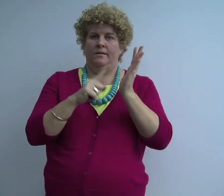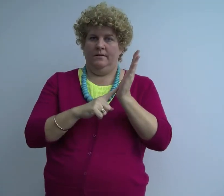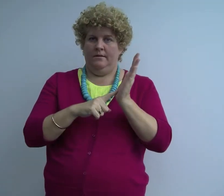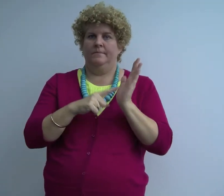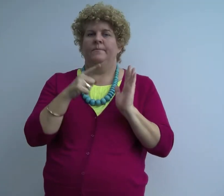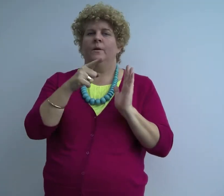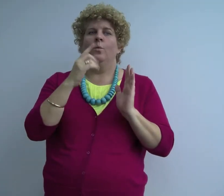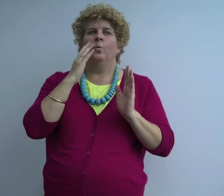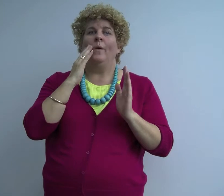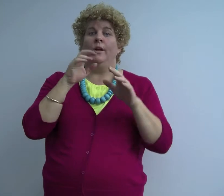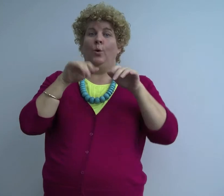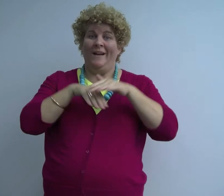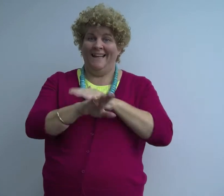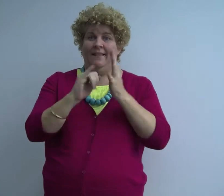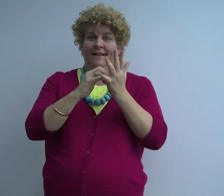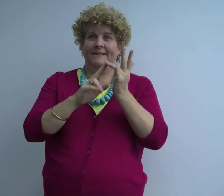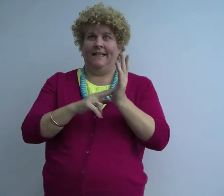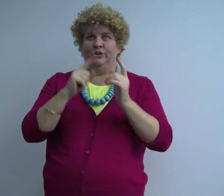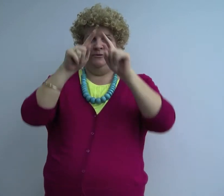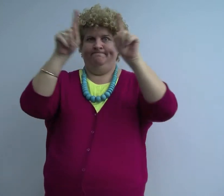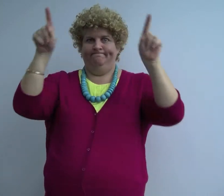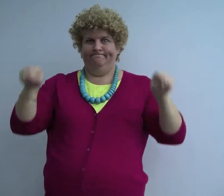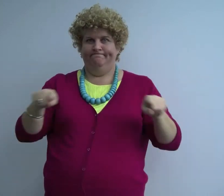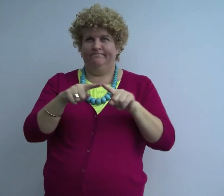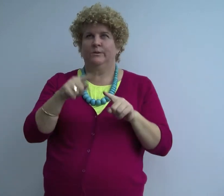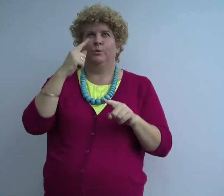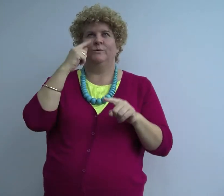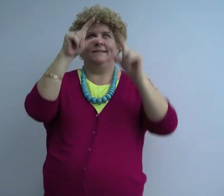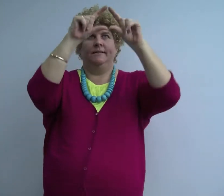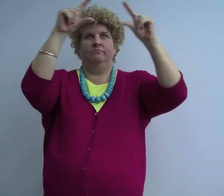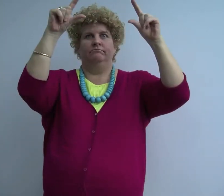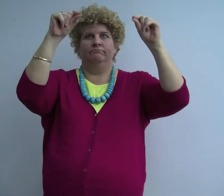Let me tell you about the chat panel. When you are in your Ai-Live captioning session,